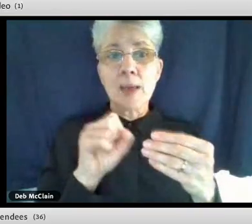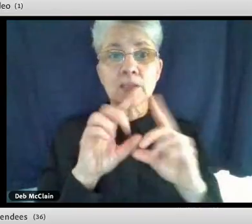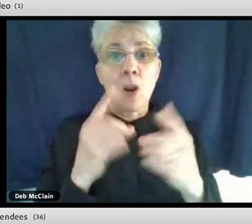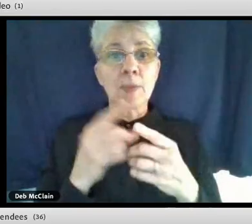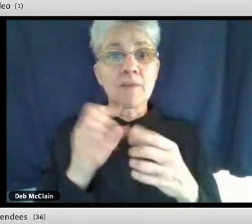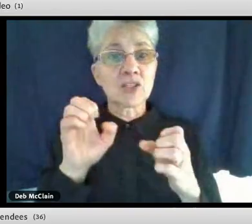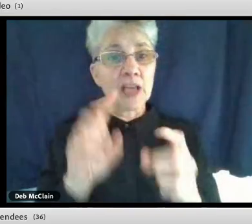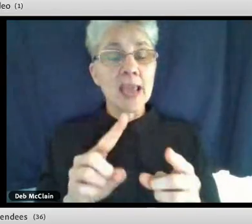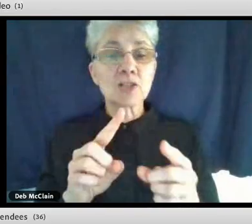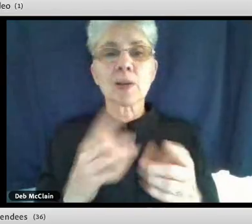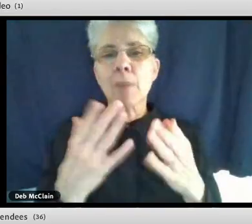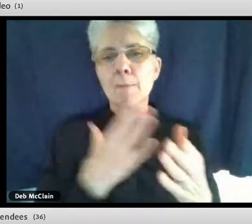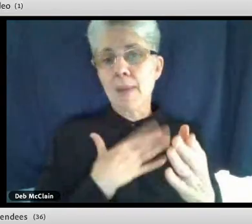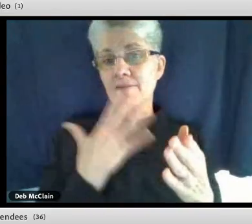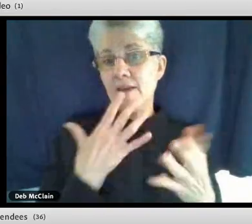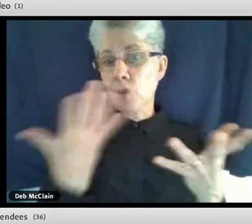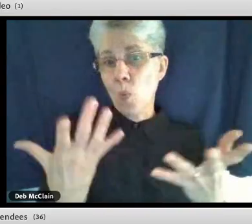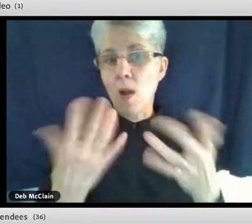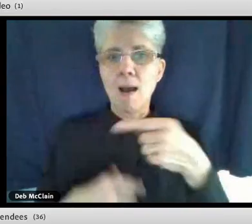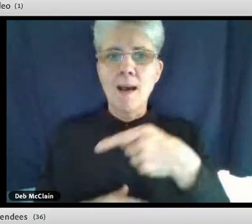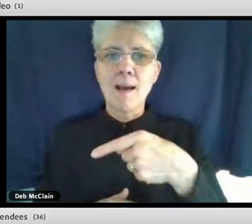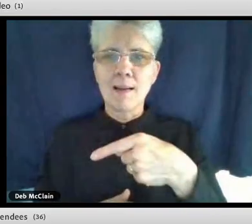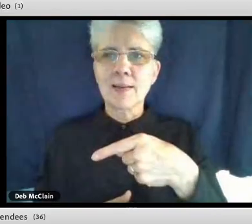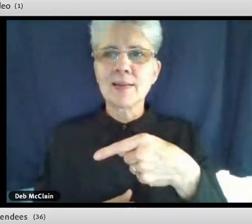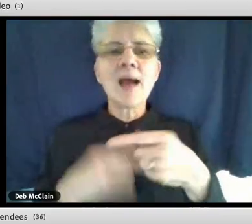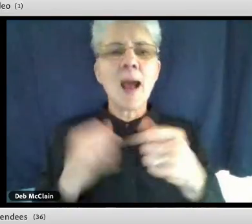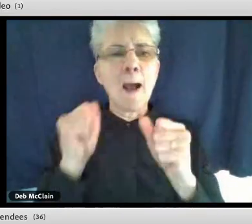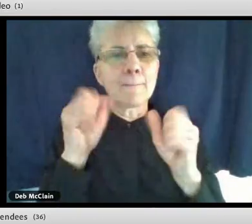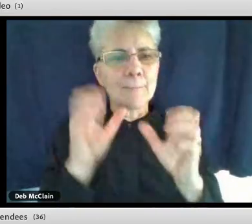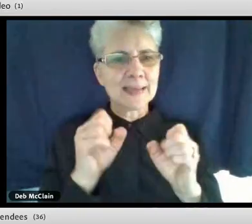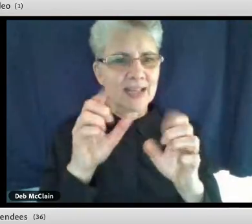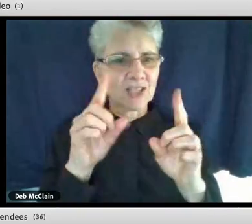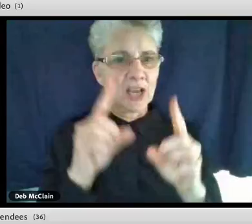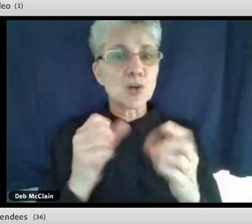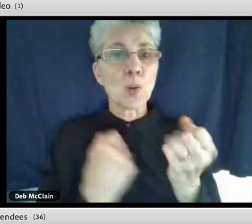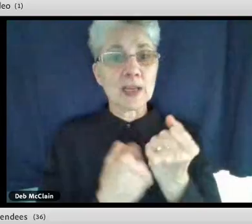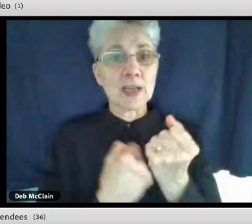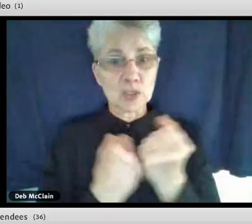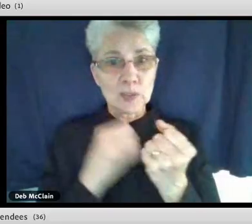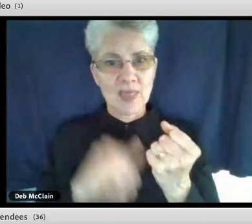There's some information from the US Department of Education. Probably my favorite resource